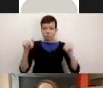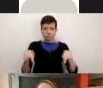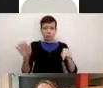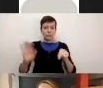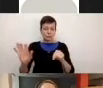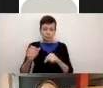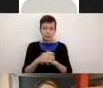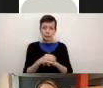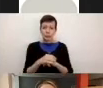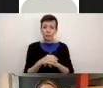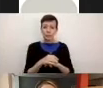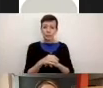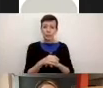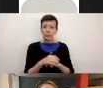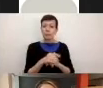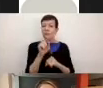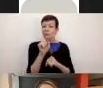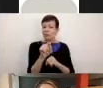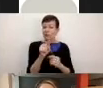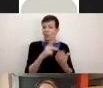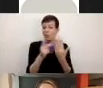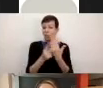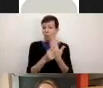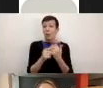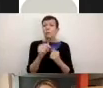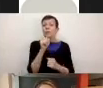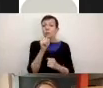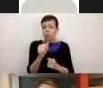This program will not be open to new clients in 2022.